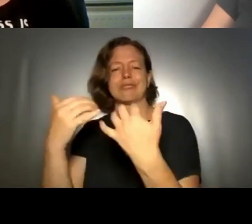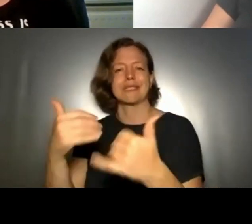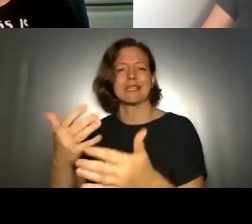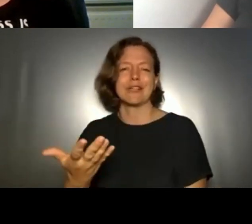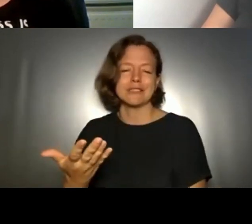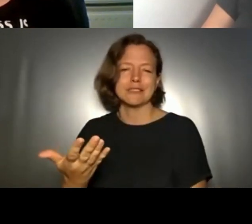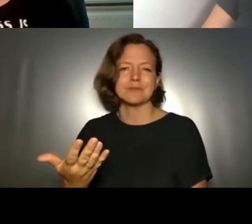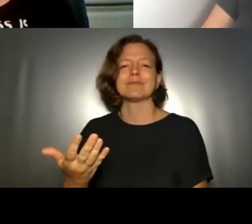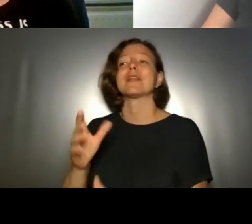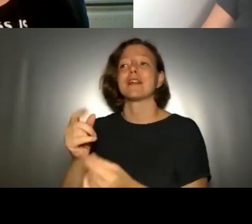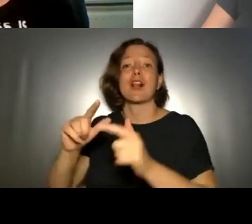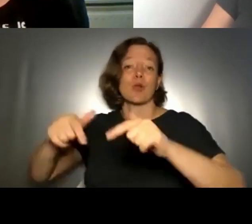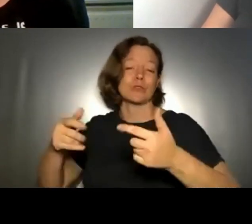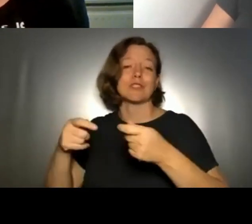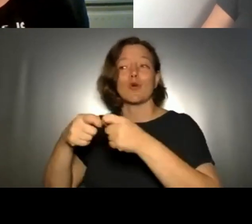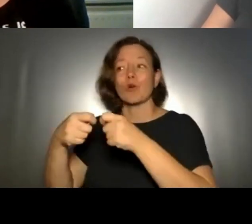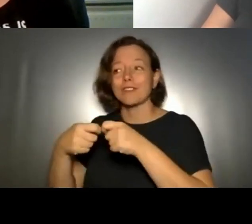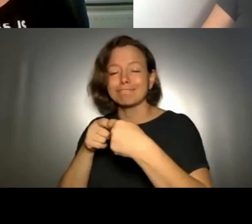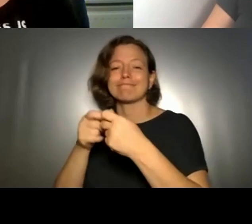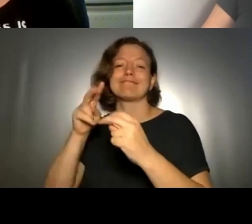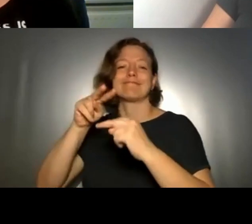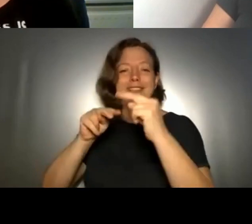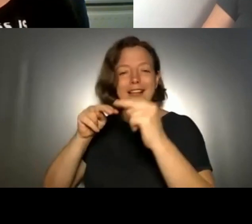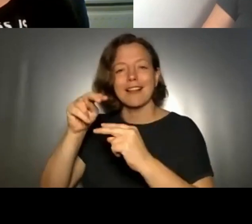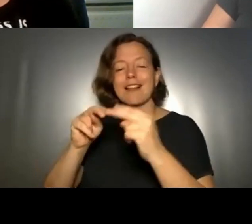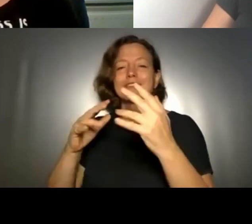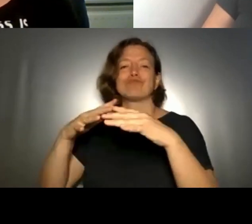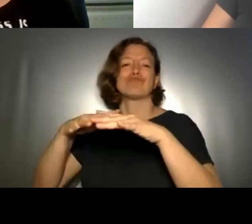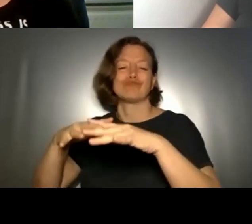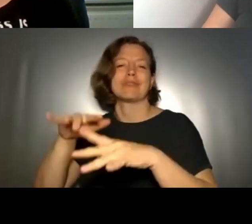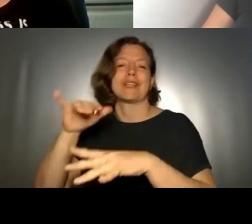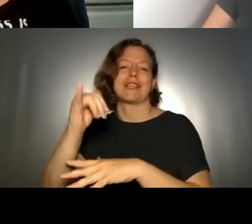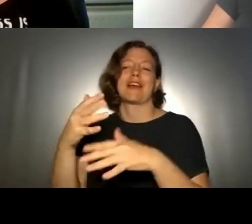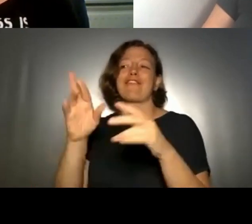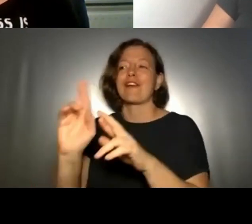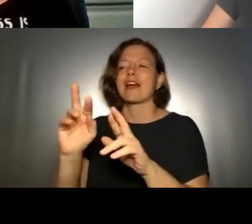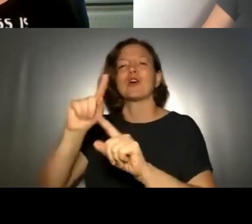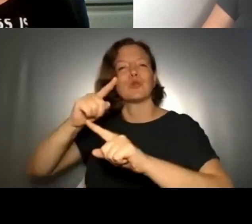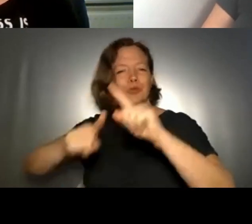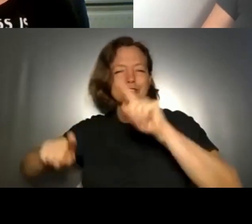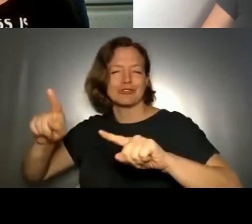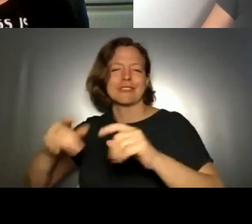collaborations between different individuals and communities.